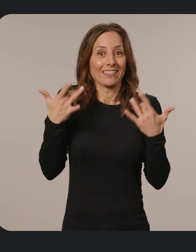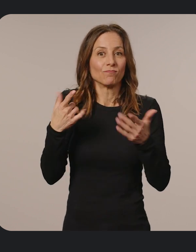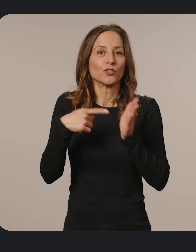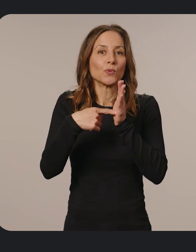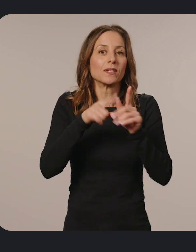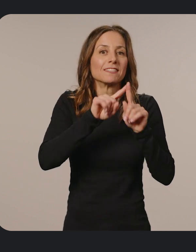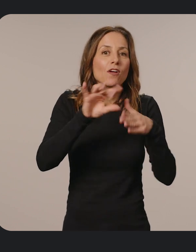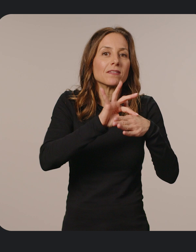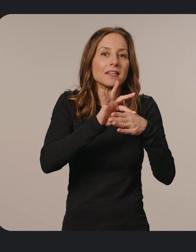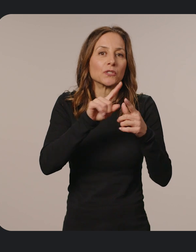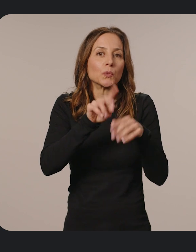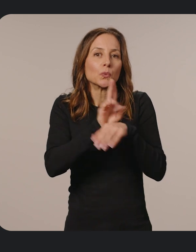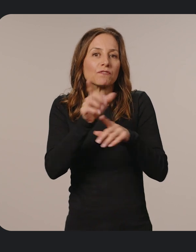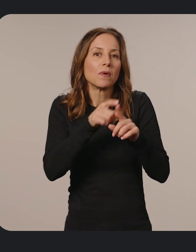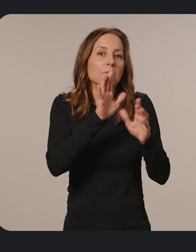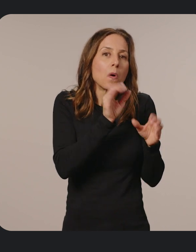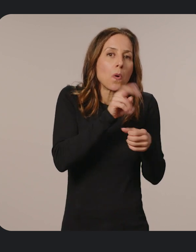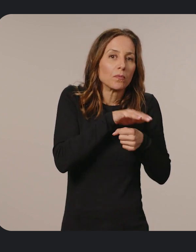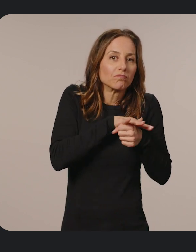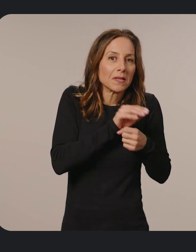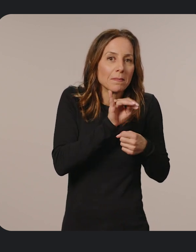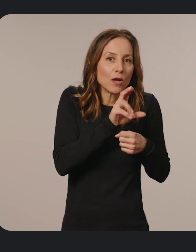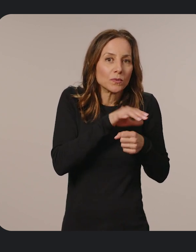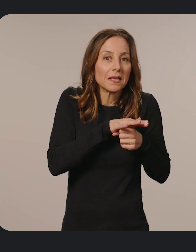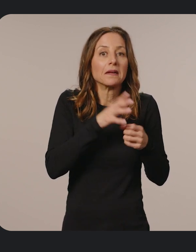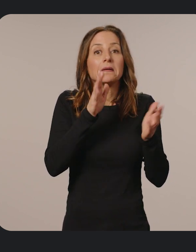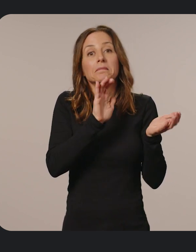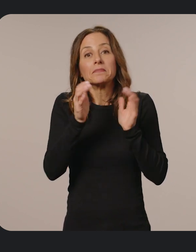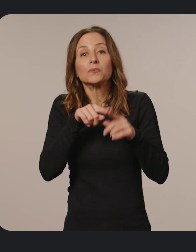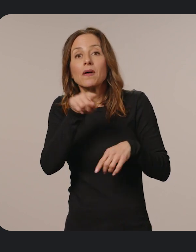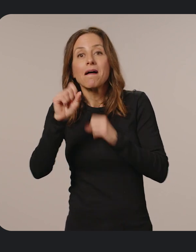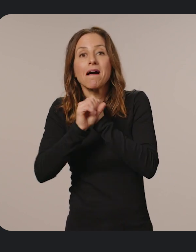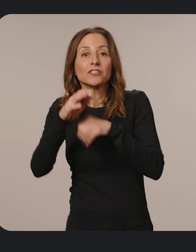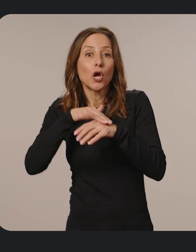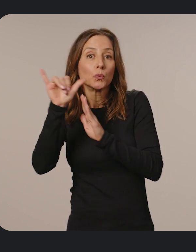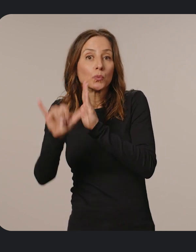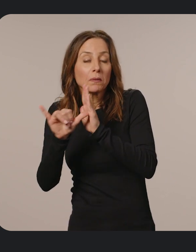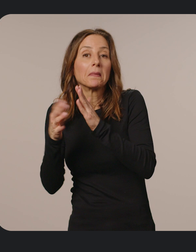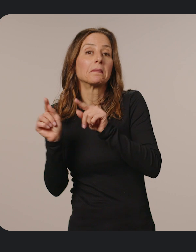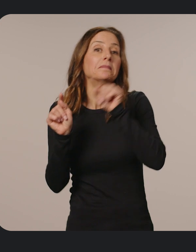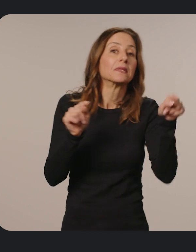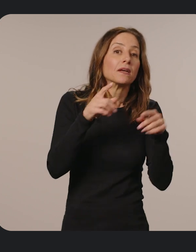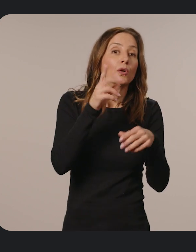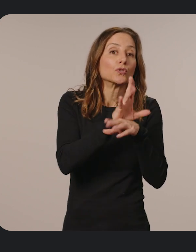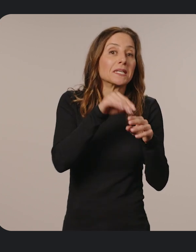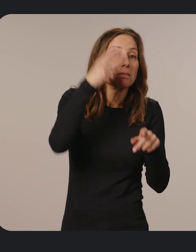by showing different content to users from your own microsite versus those seeing your ads on YouTube versus users in Mexico,